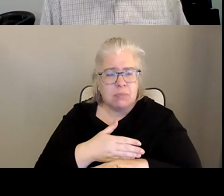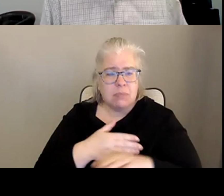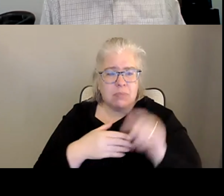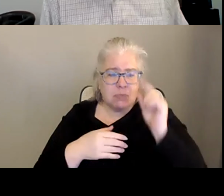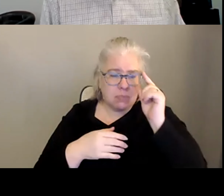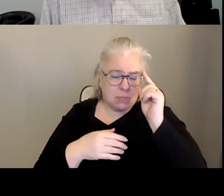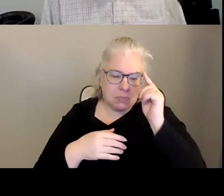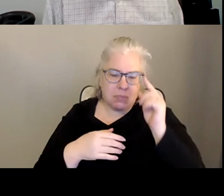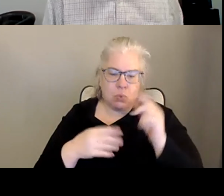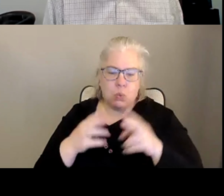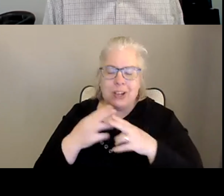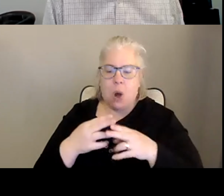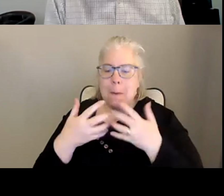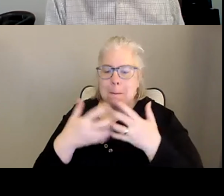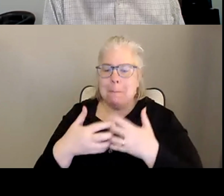as machine translation, right?